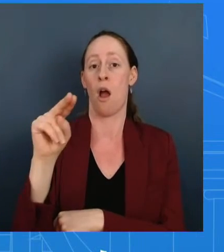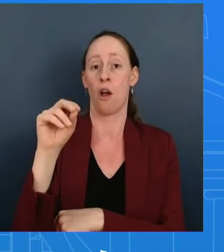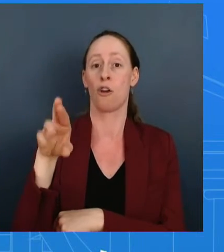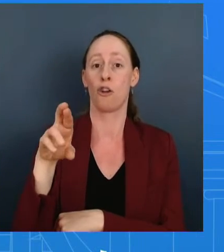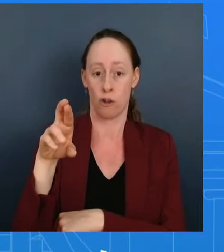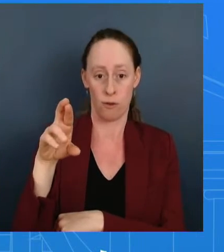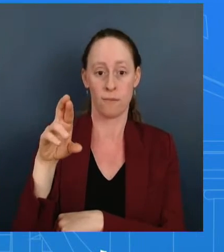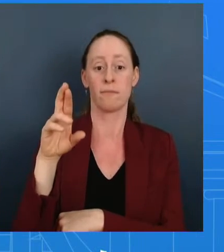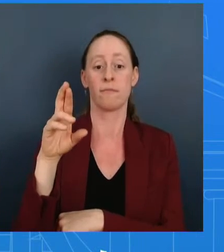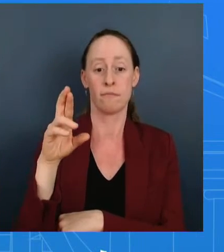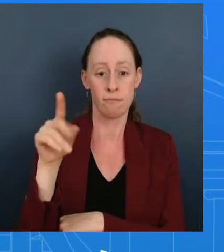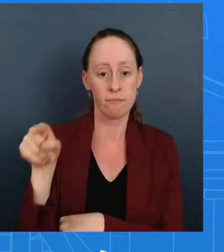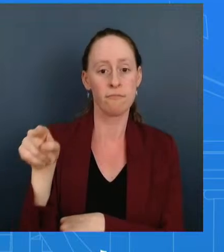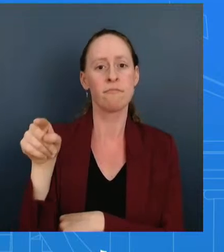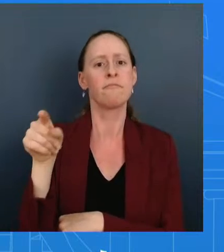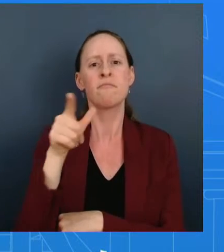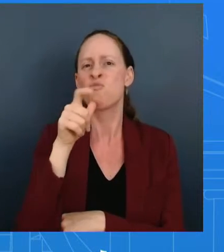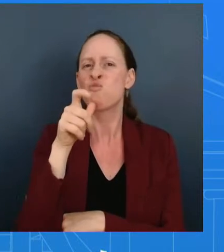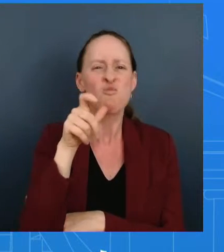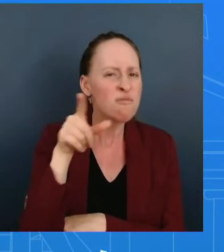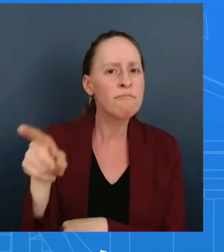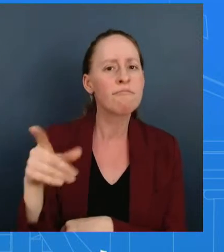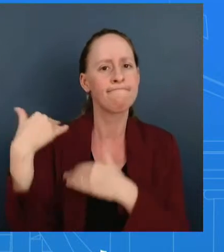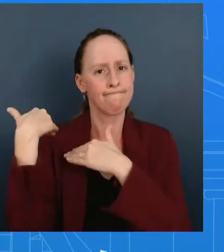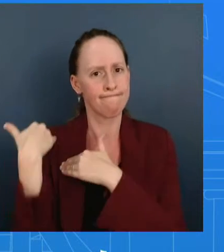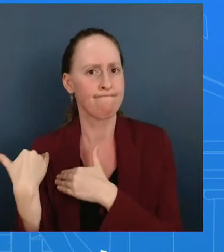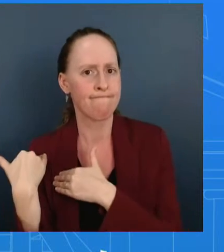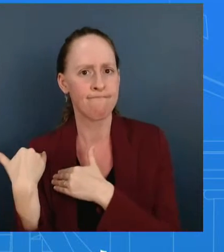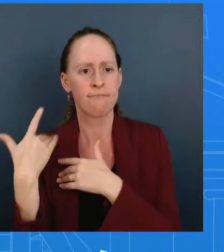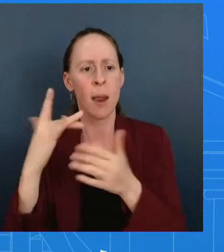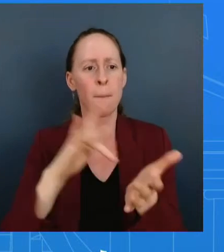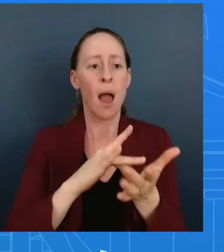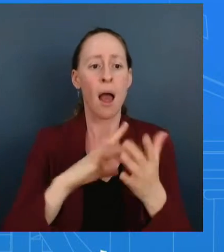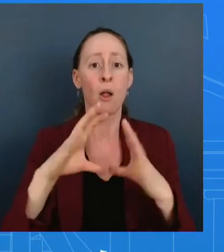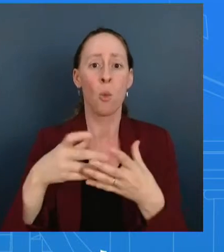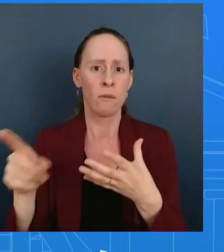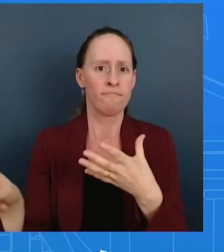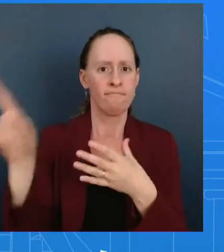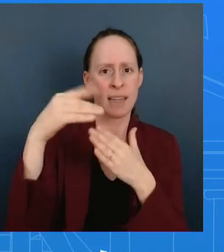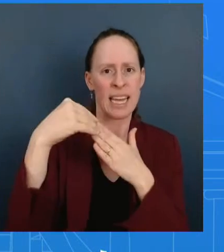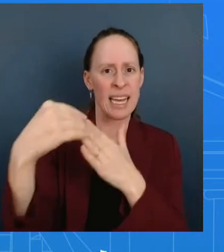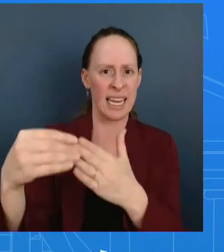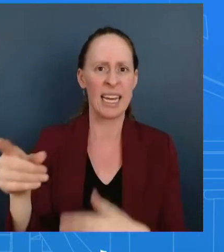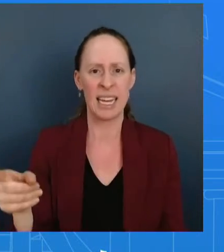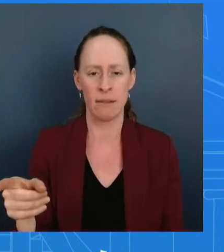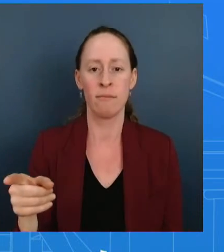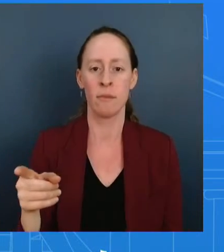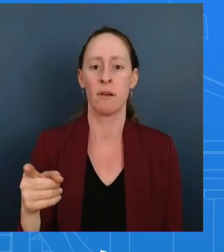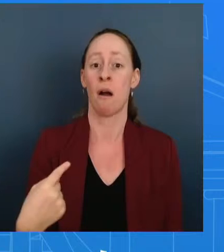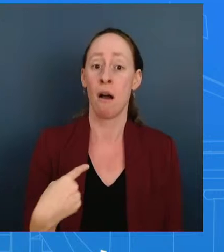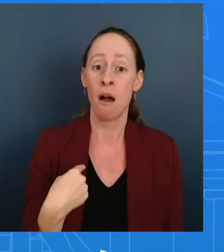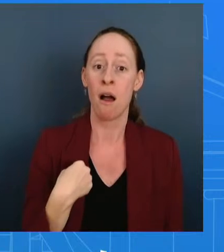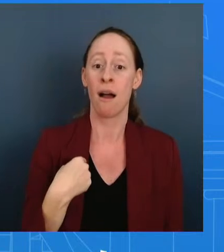No, because we will not confirm or -- or speak to names that are -- you're providing to me.